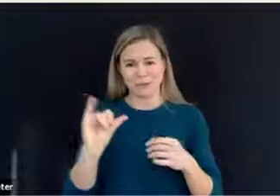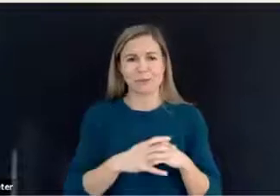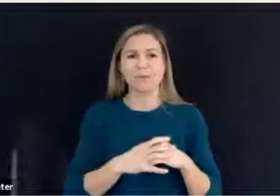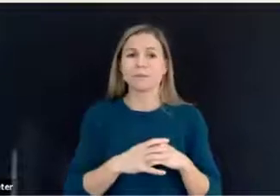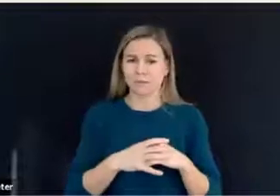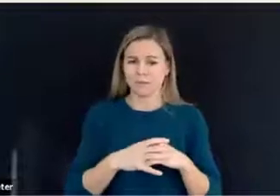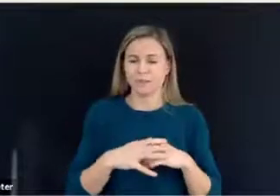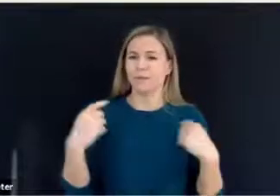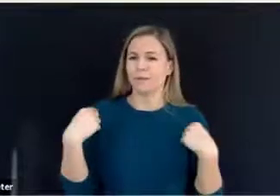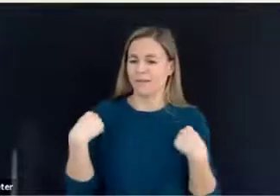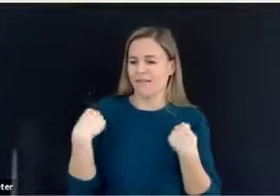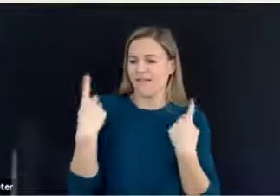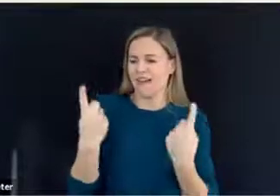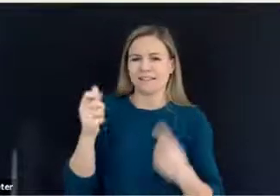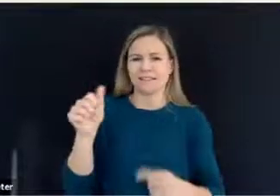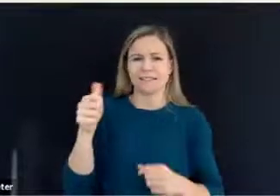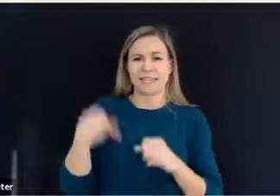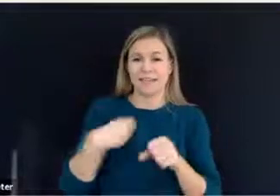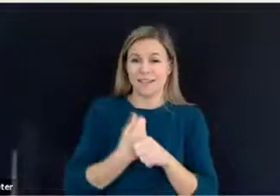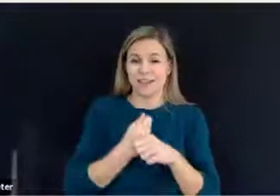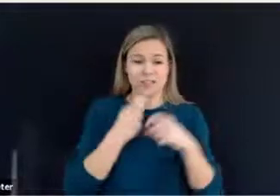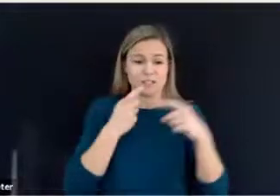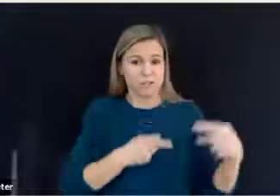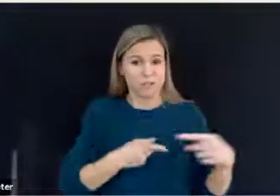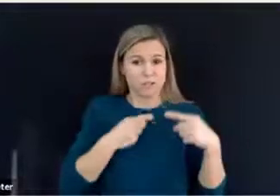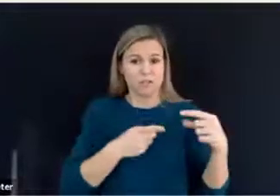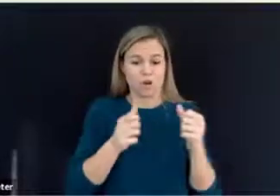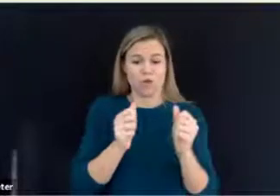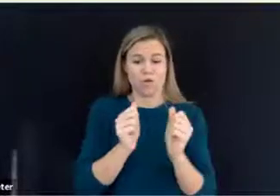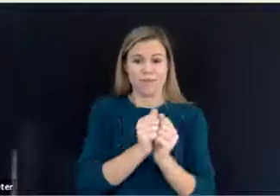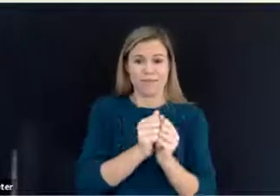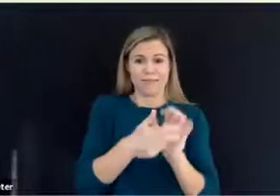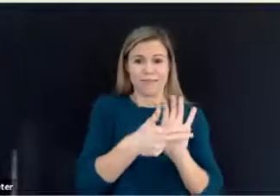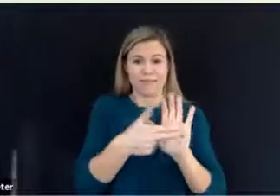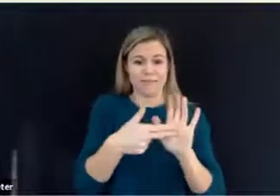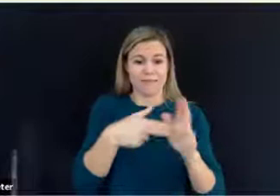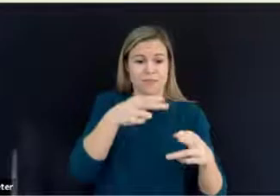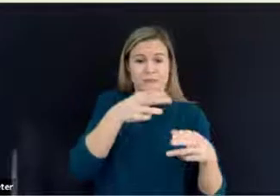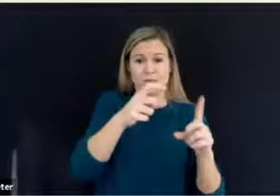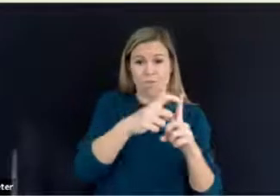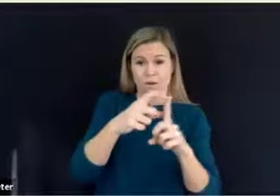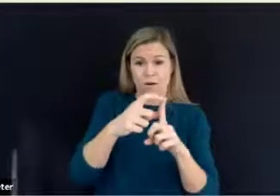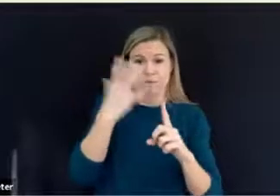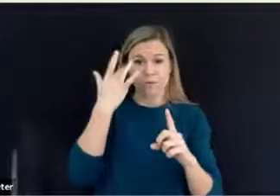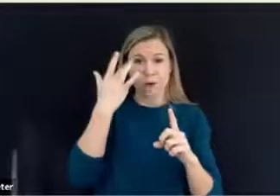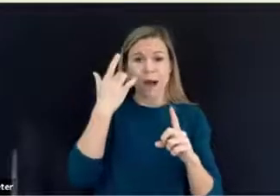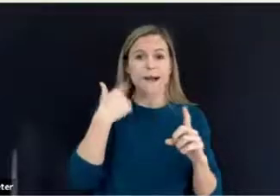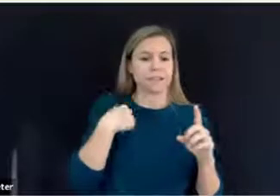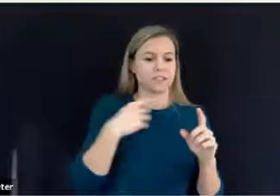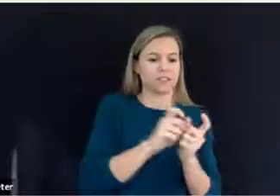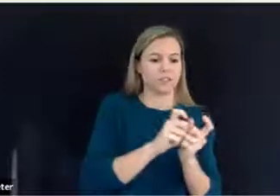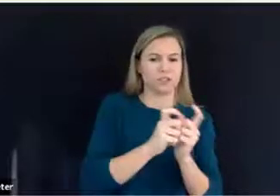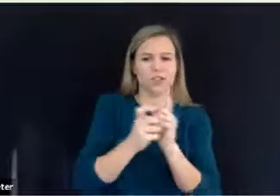over the last 10 years is that the terminology has changed, and what is recommended